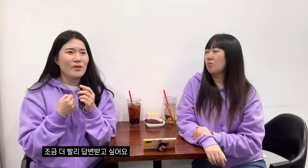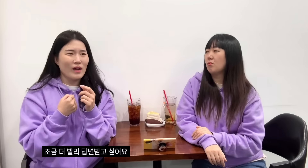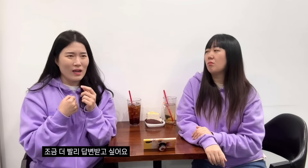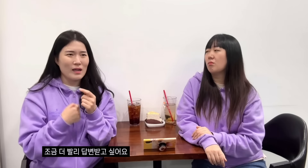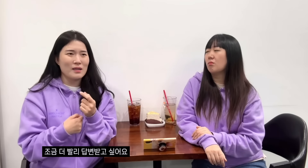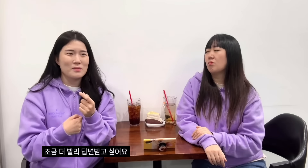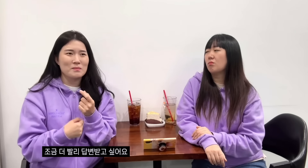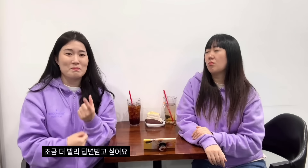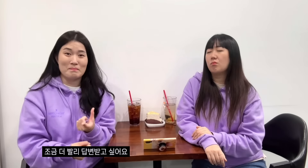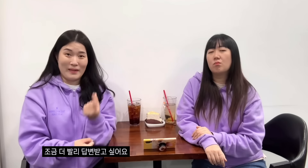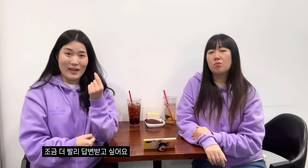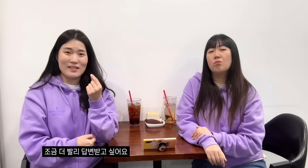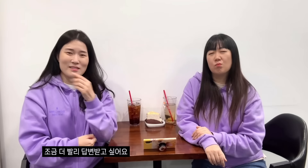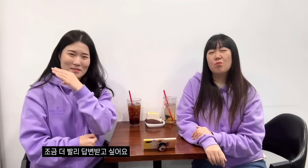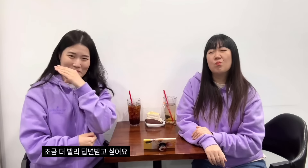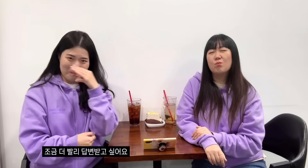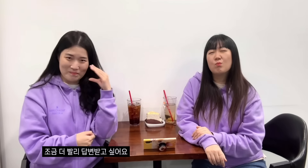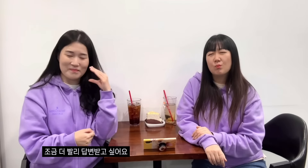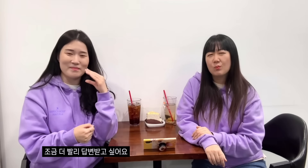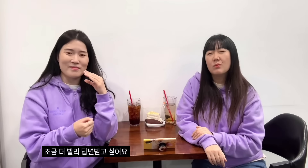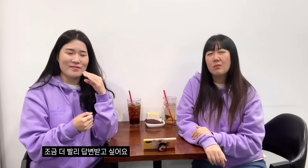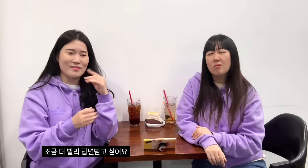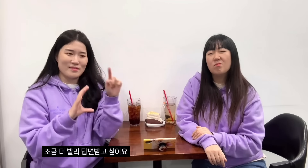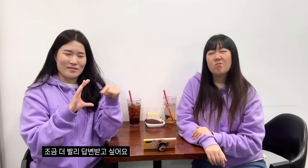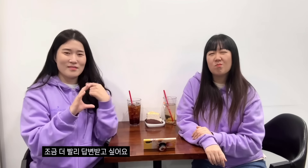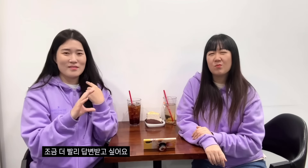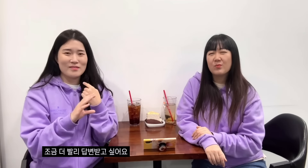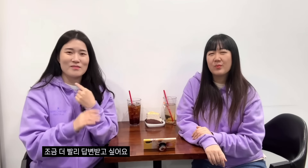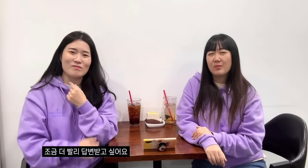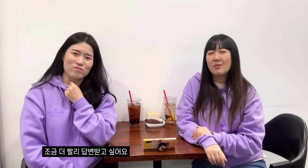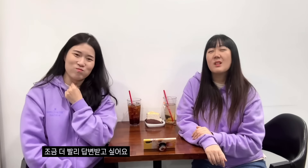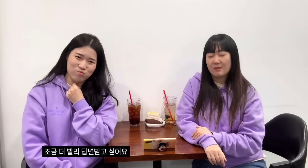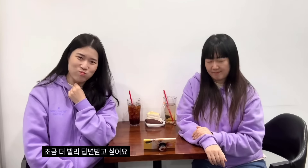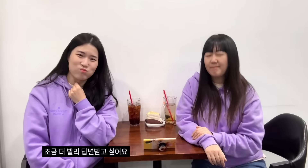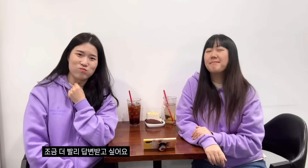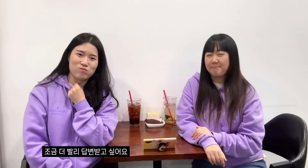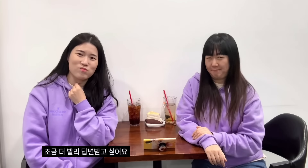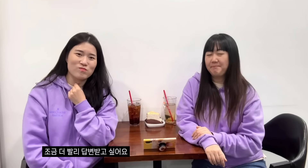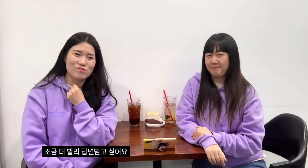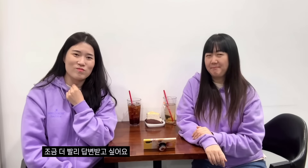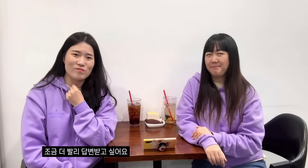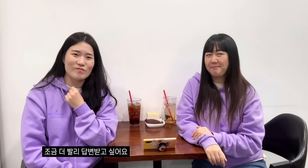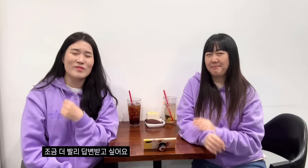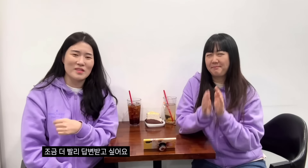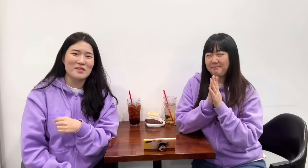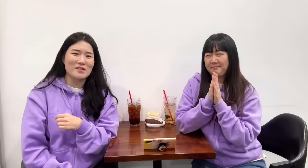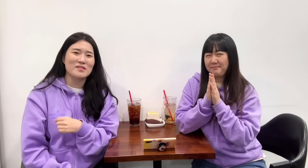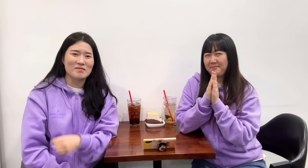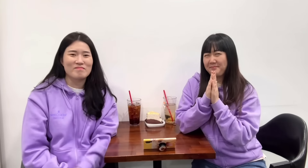I would like to get an answer sooner